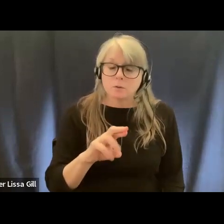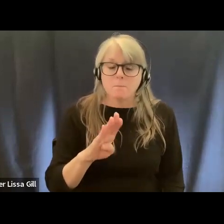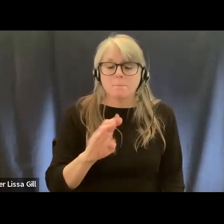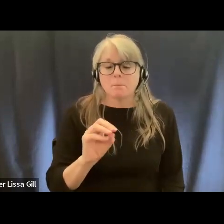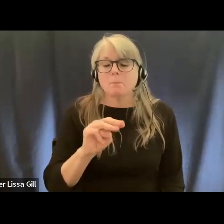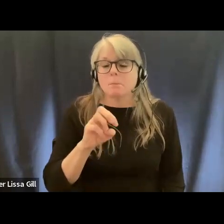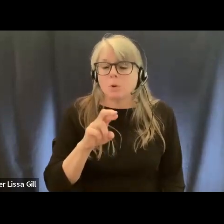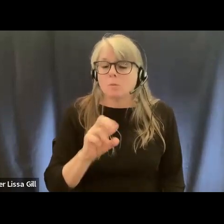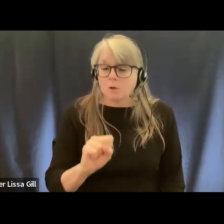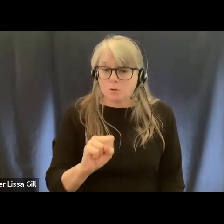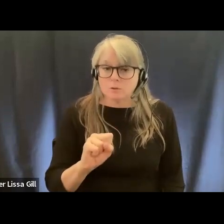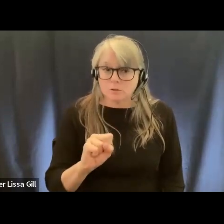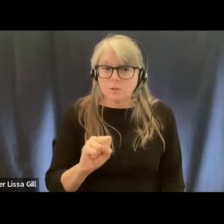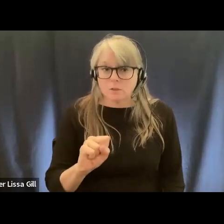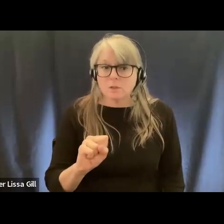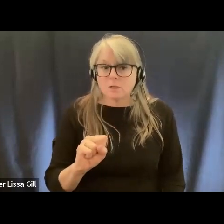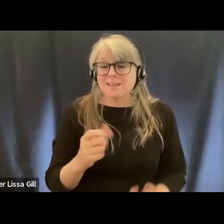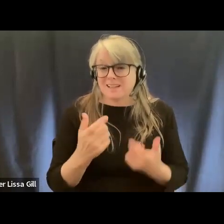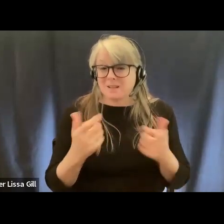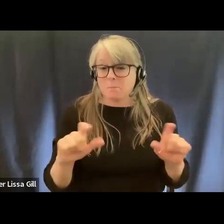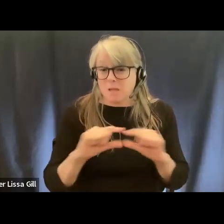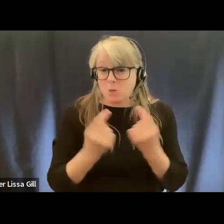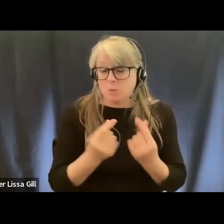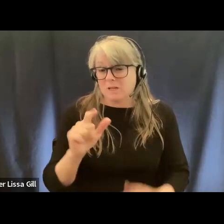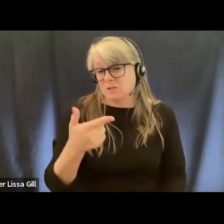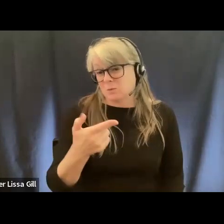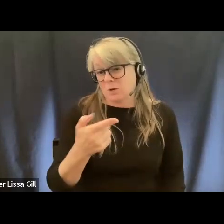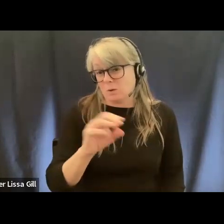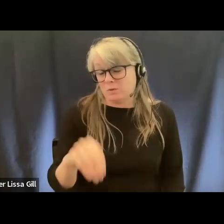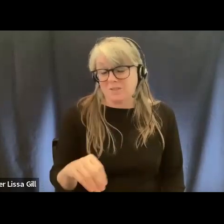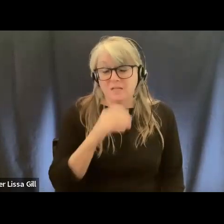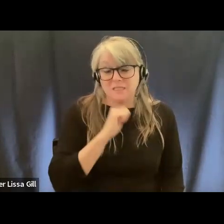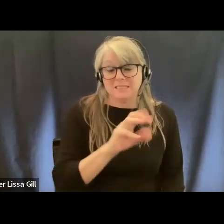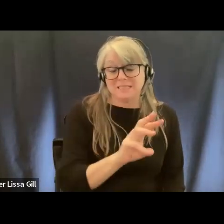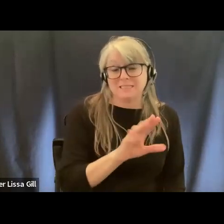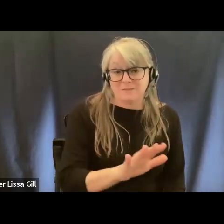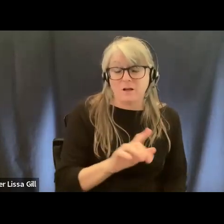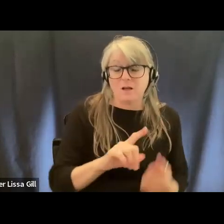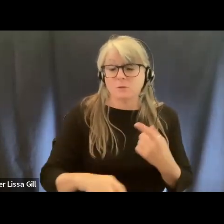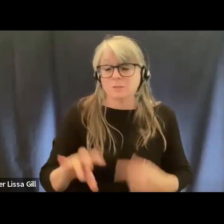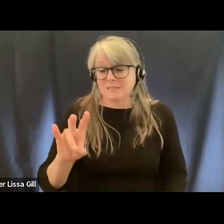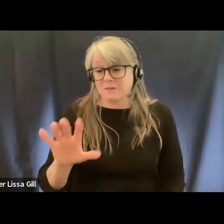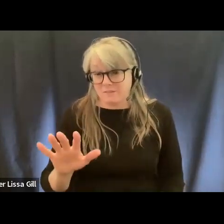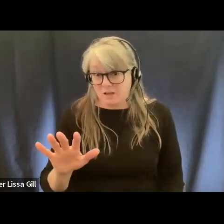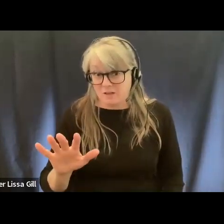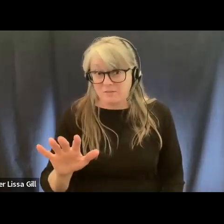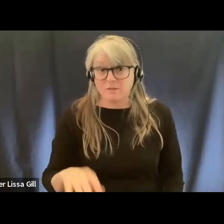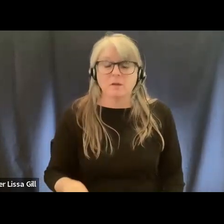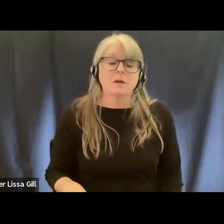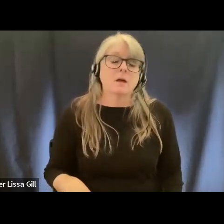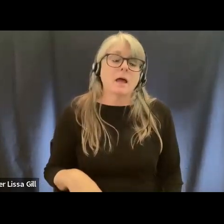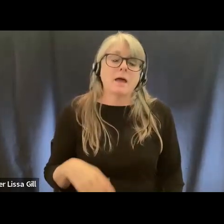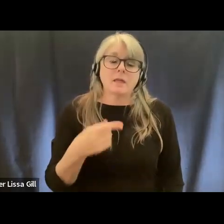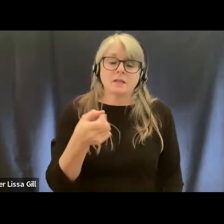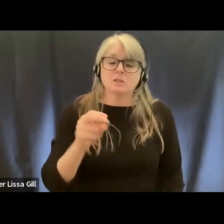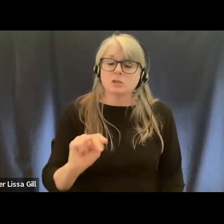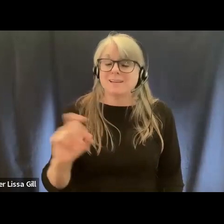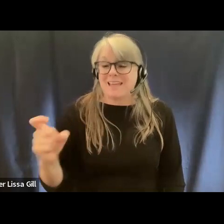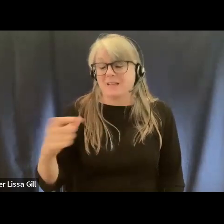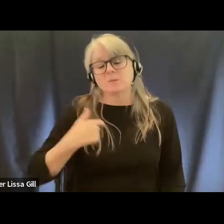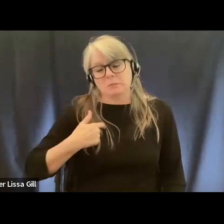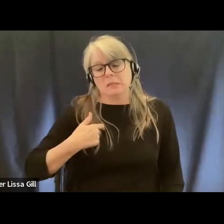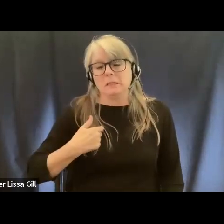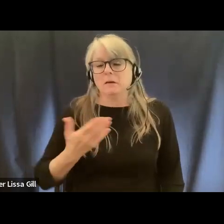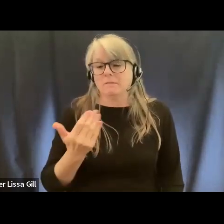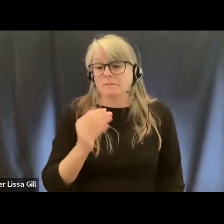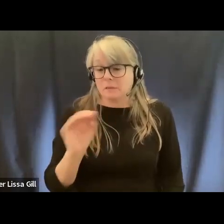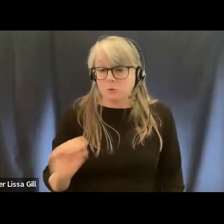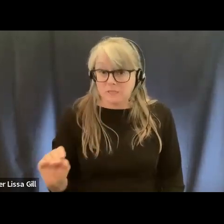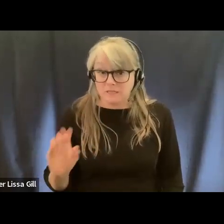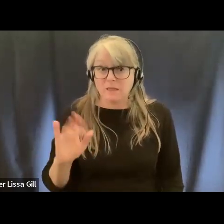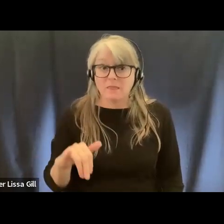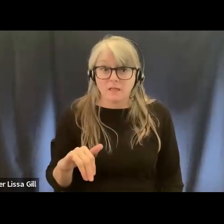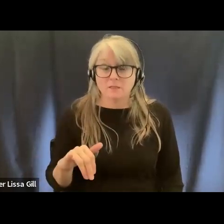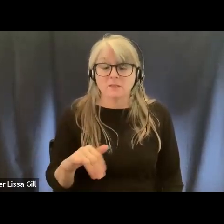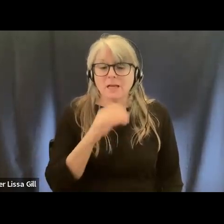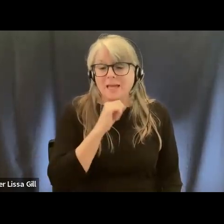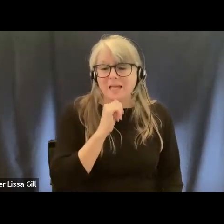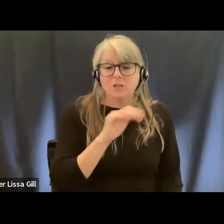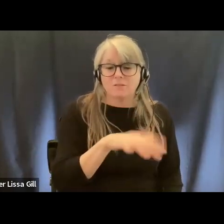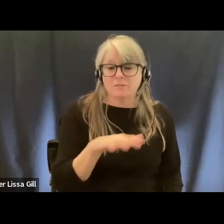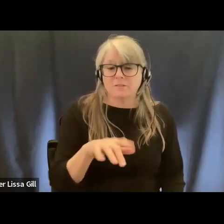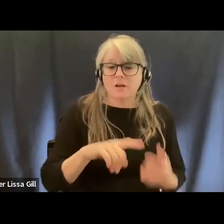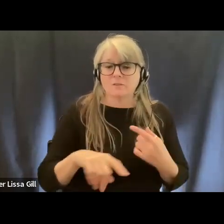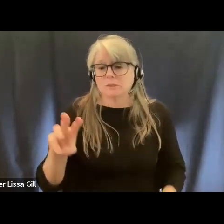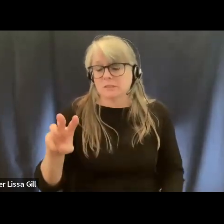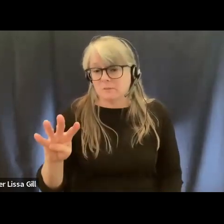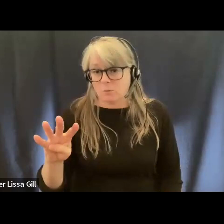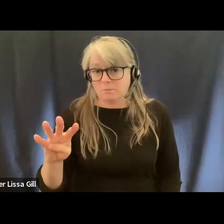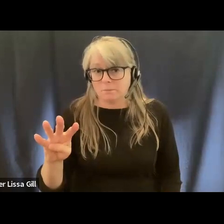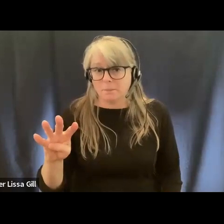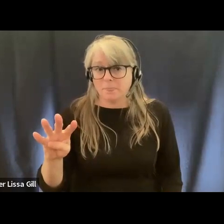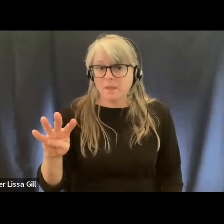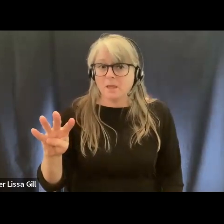People aging right now at 21% that's people from 65 to 75. And then there are the generation X which I fall in of 15% which are generally from ages 55 to 64.